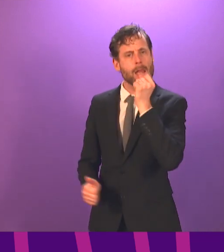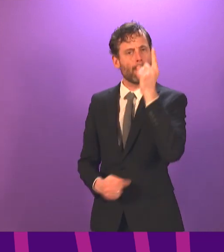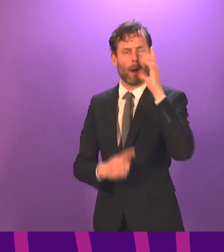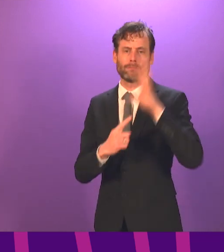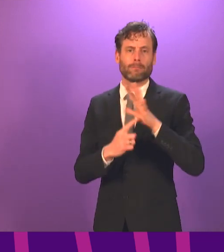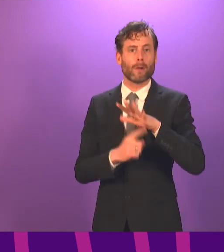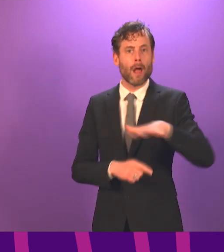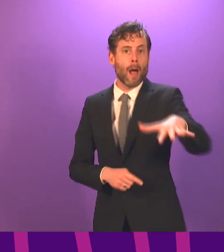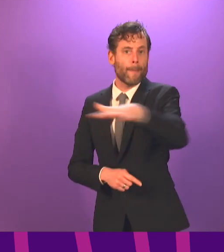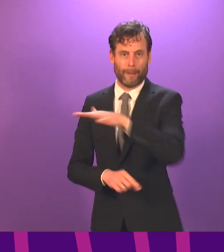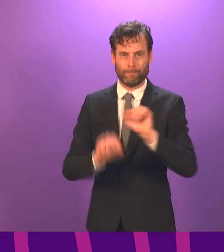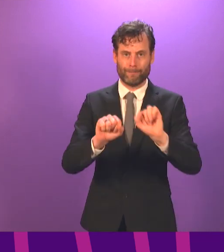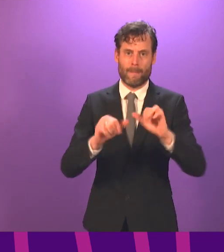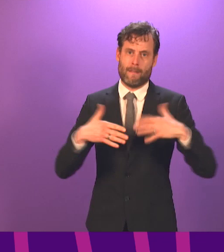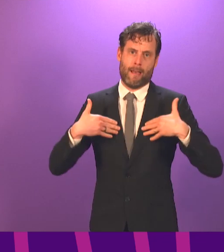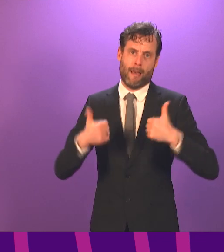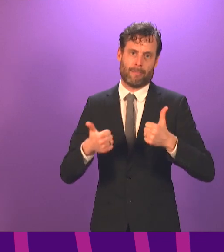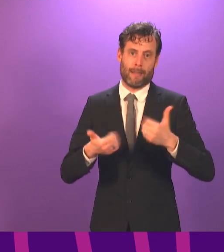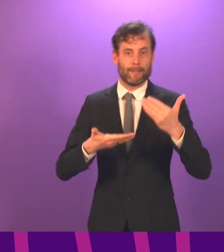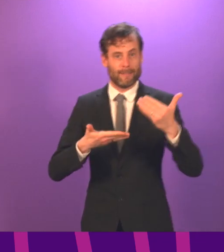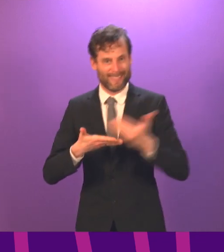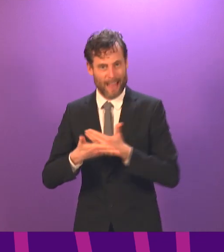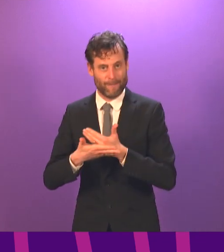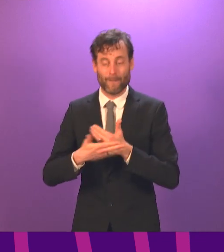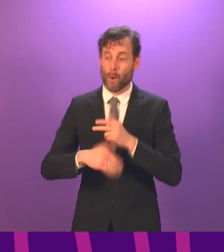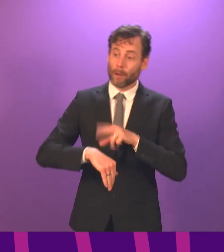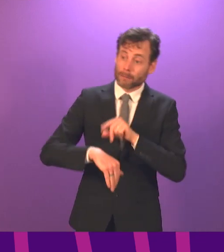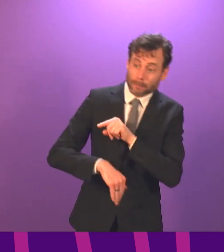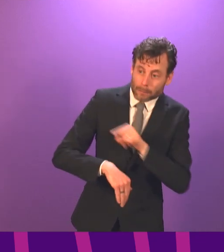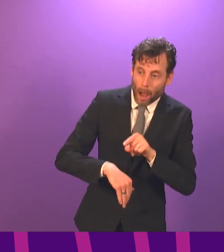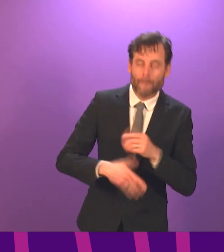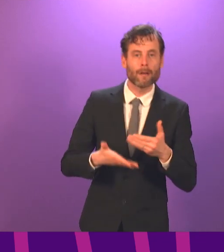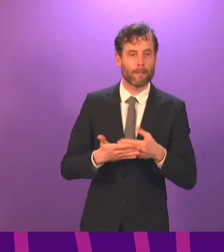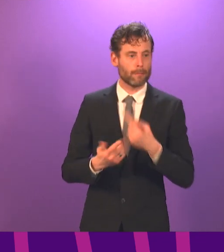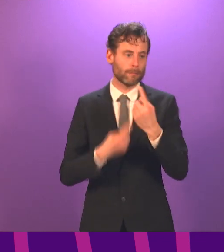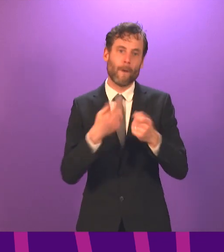everyone involved in the election, including staff and voters. Can the minister say what